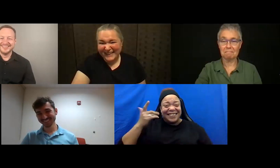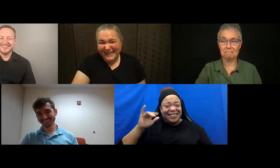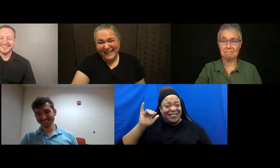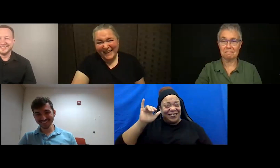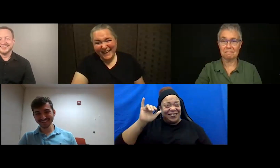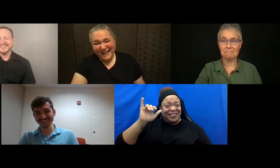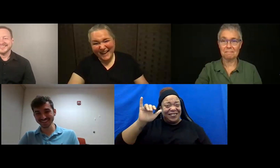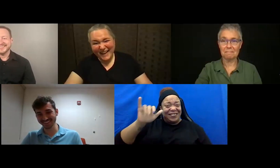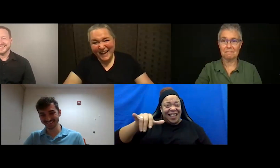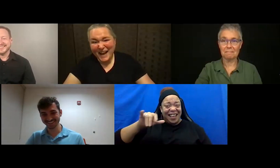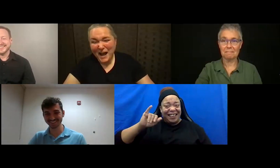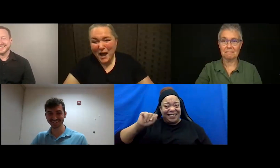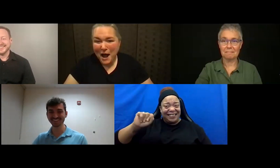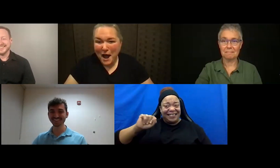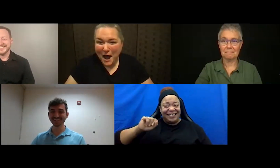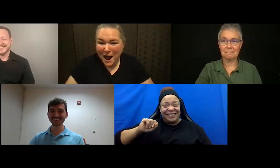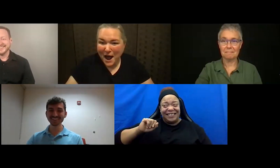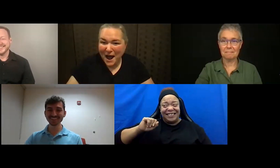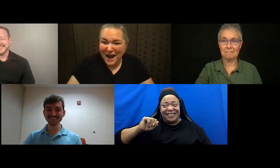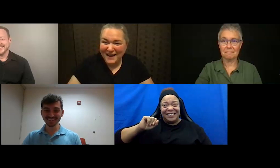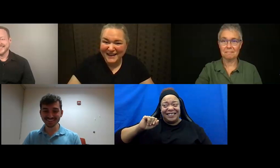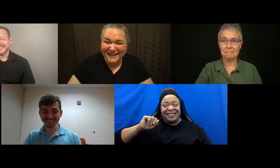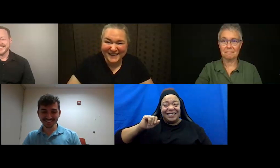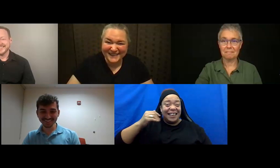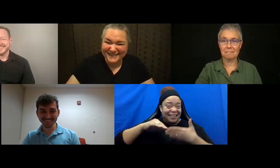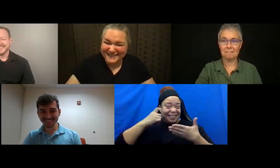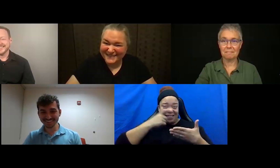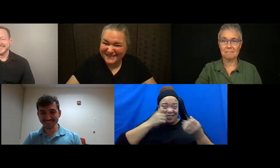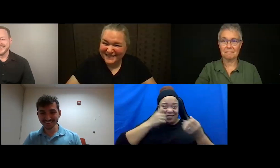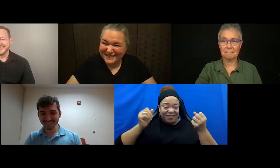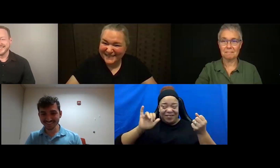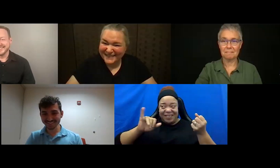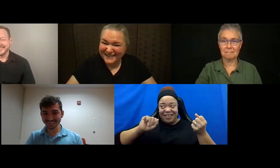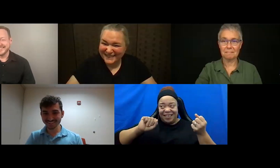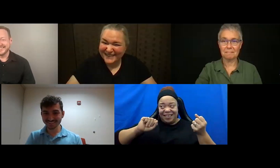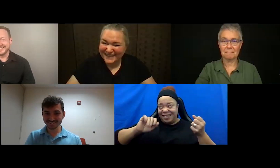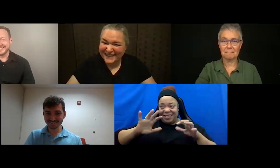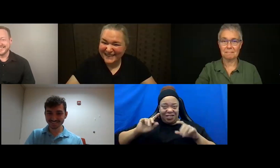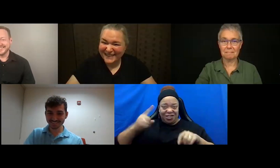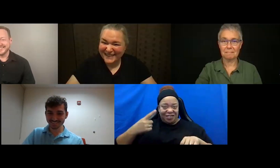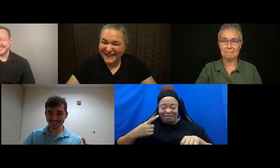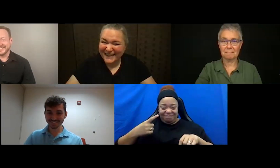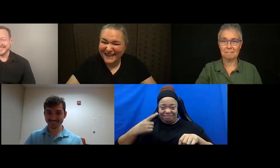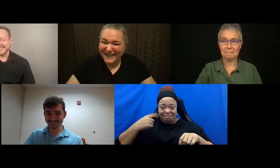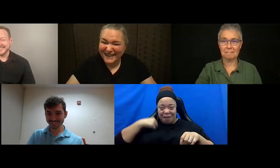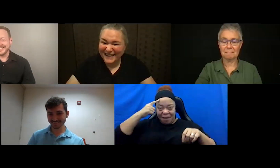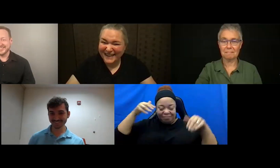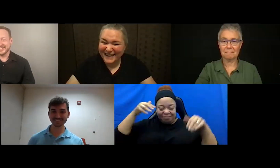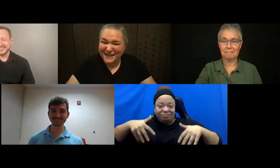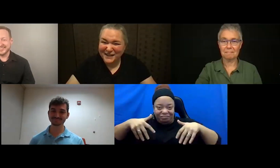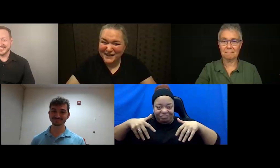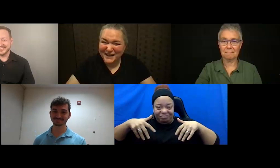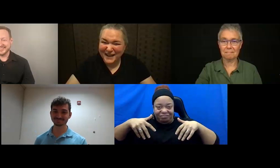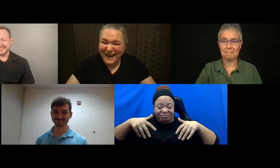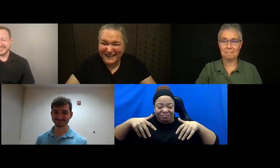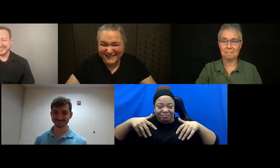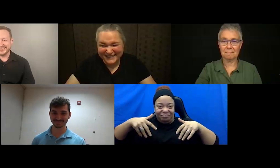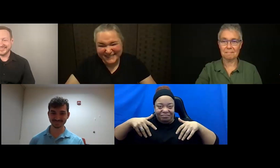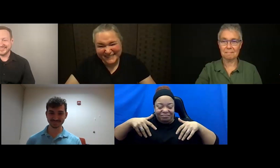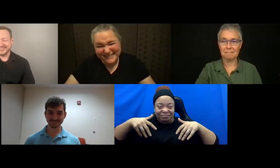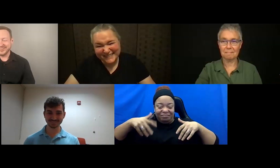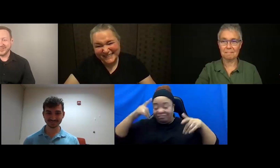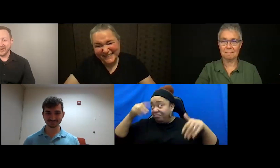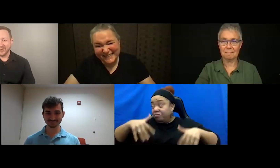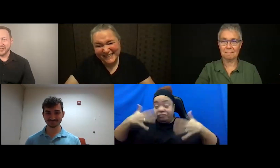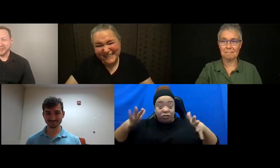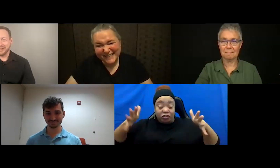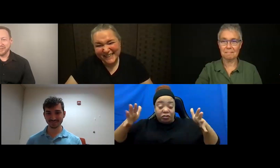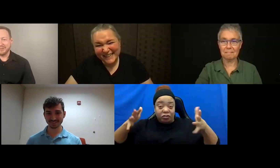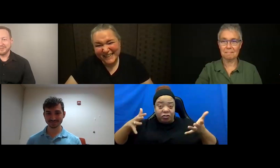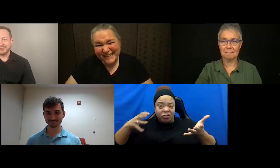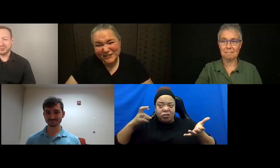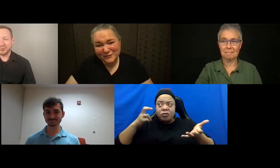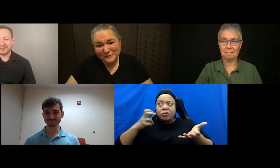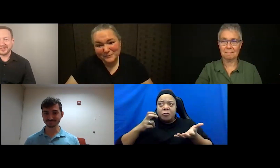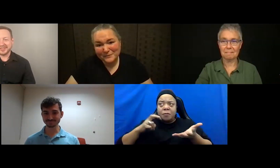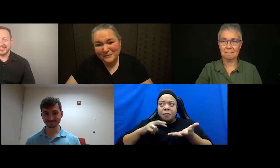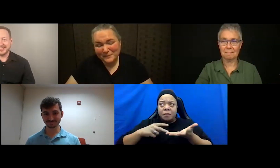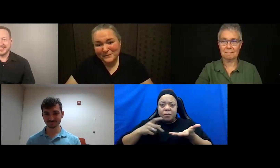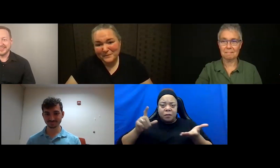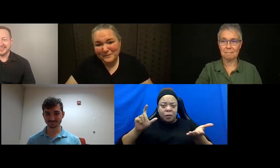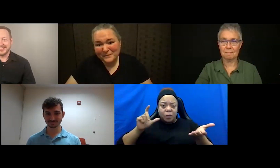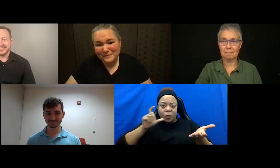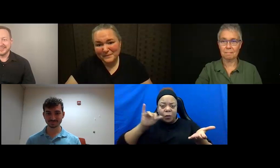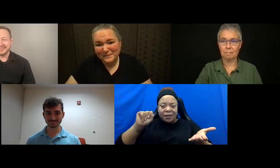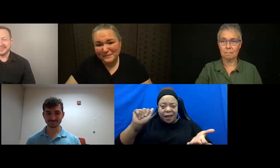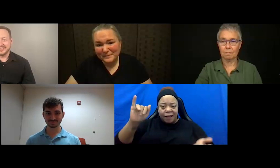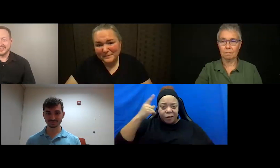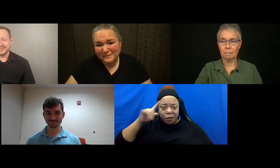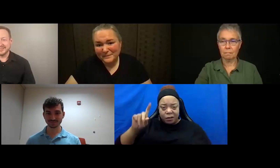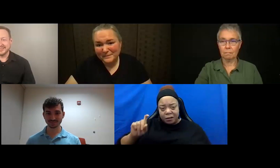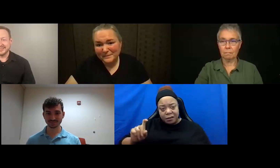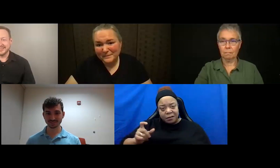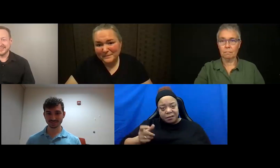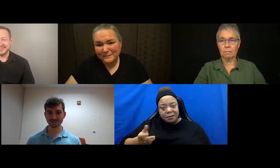Erin: That is... stunning. My mind is almost in shock. I'm surprised and